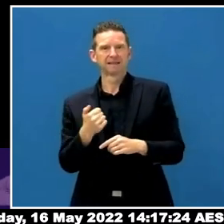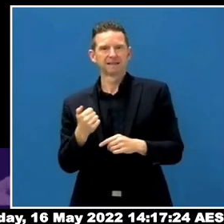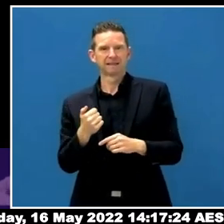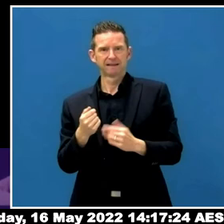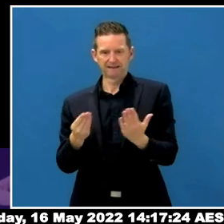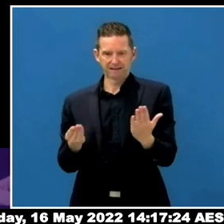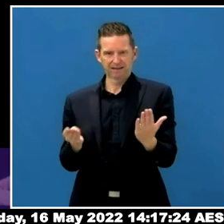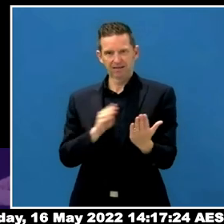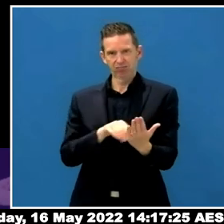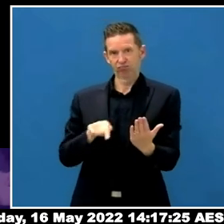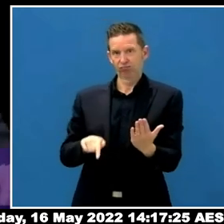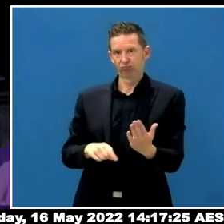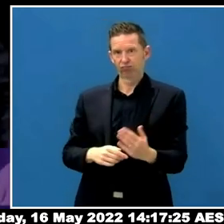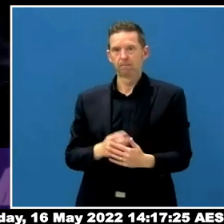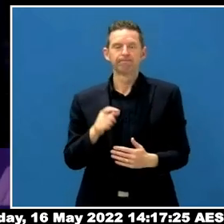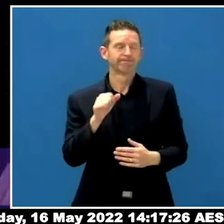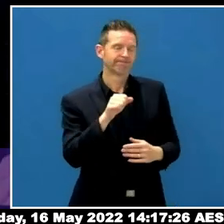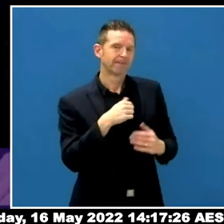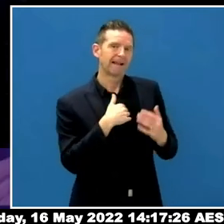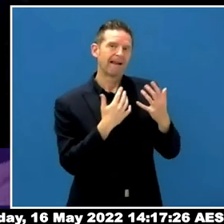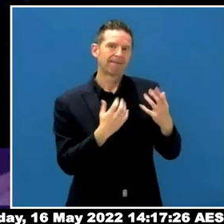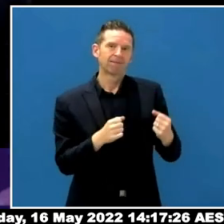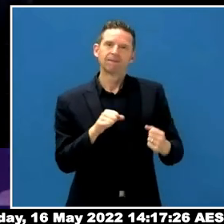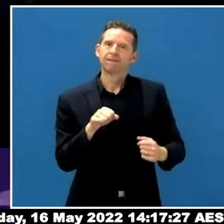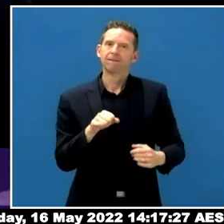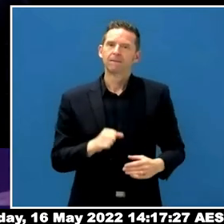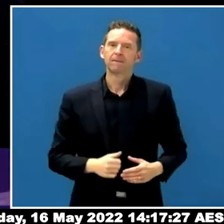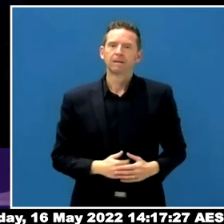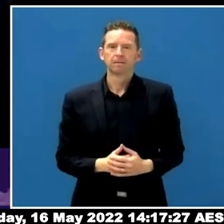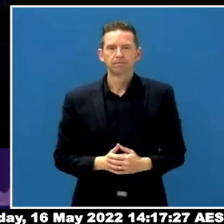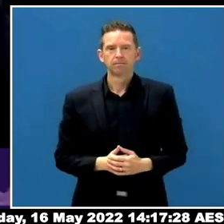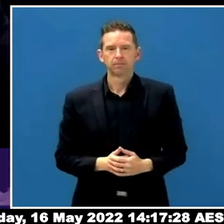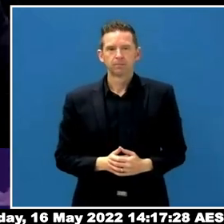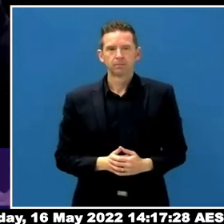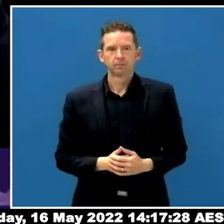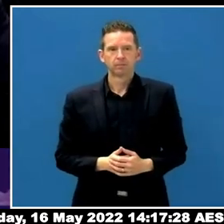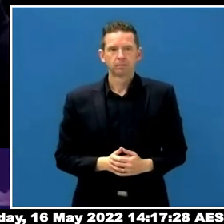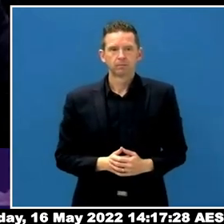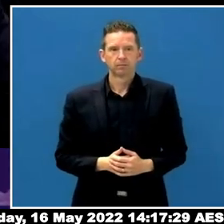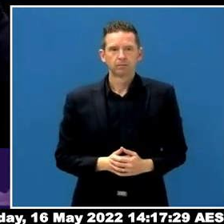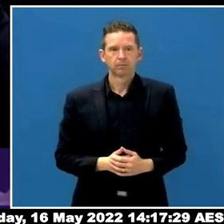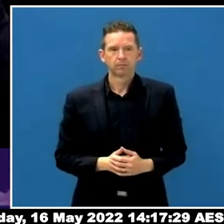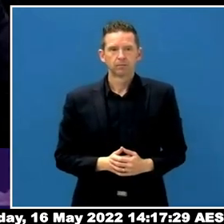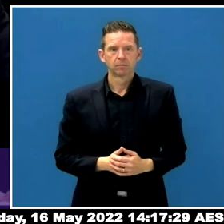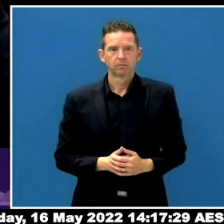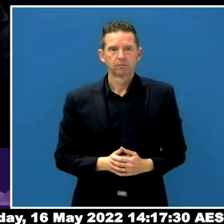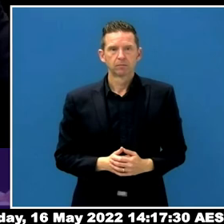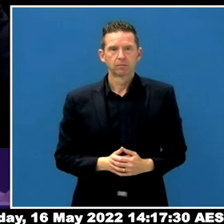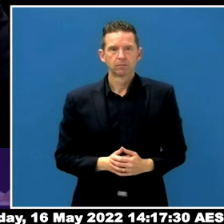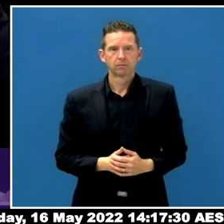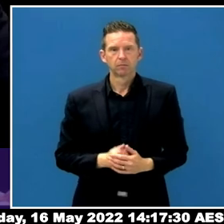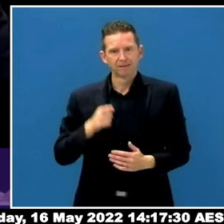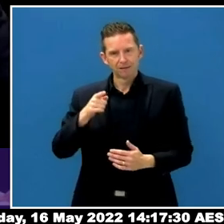Do you recall what year this quotation was?